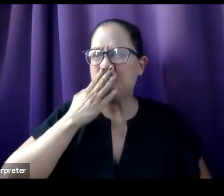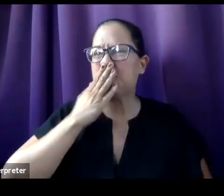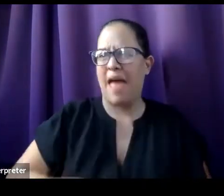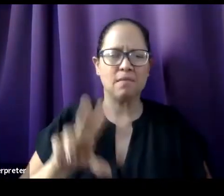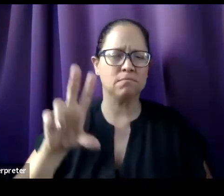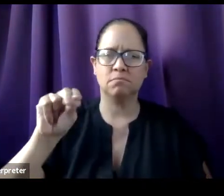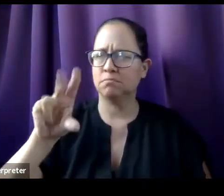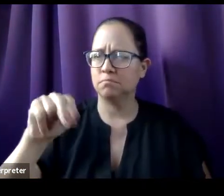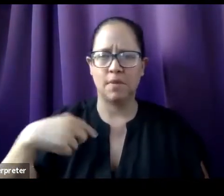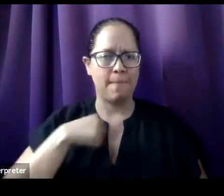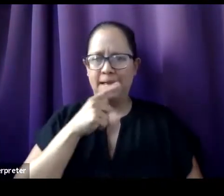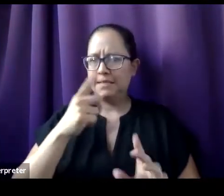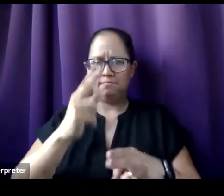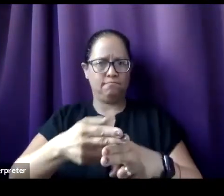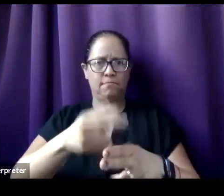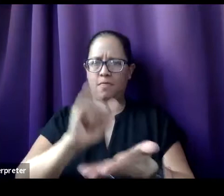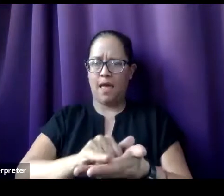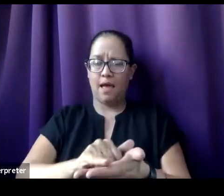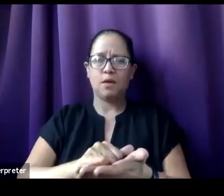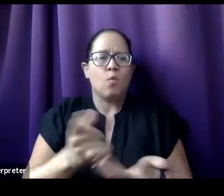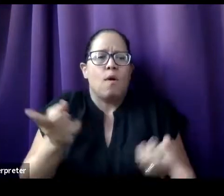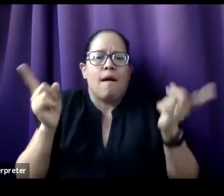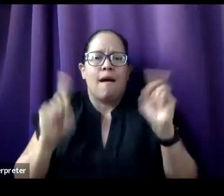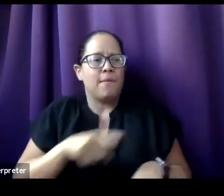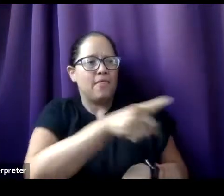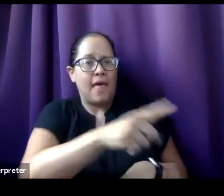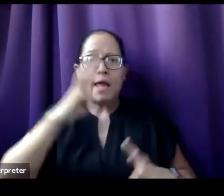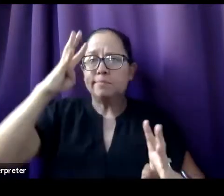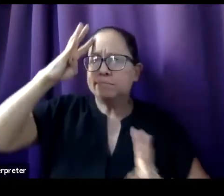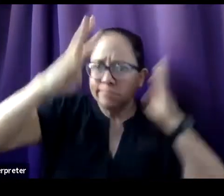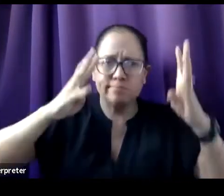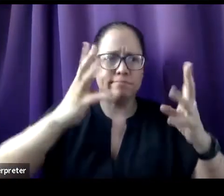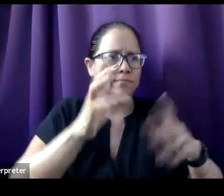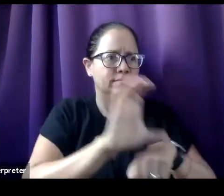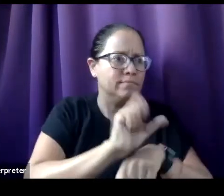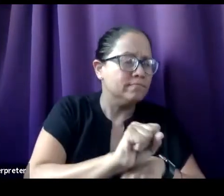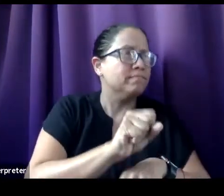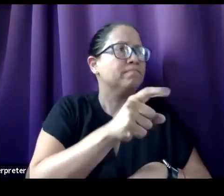There are practices that become ubiquitous and banality thrives in this ubiquity.